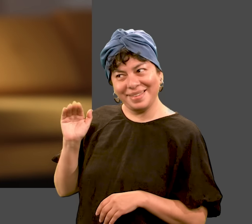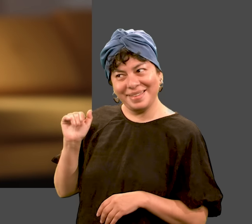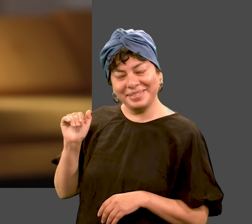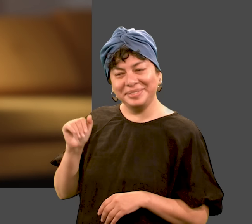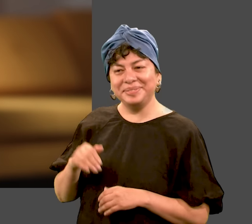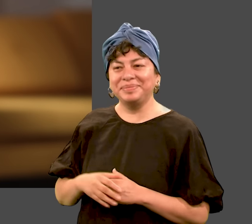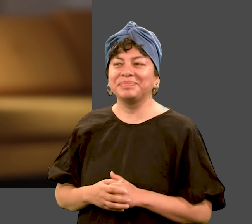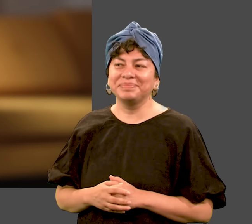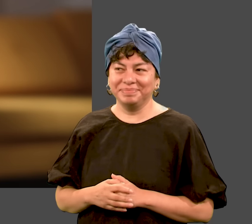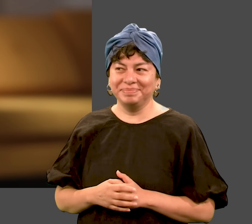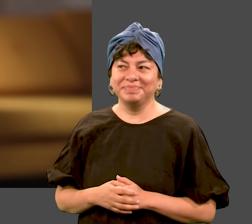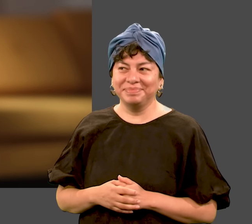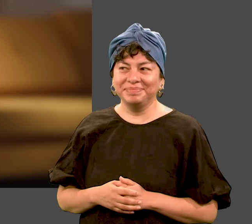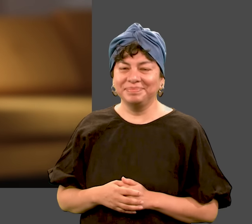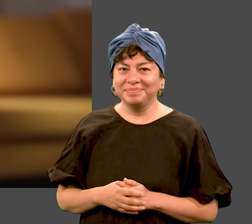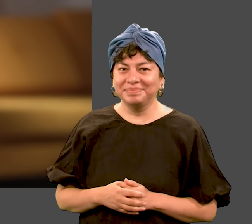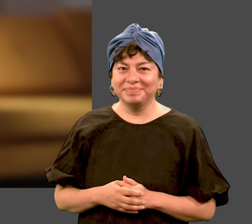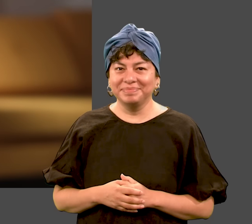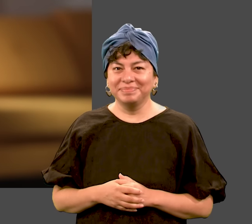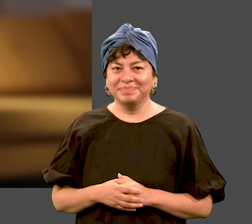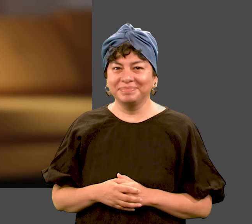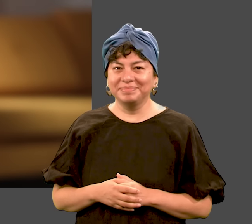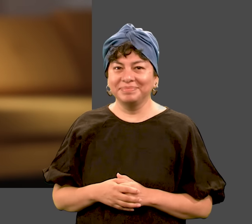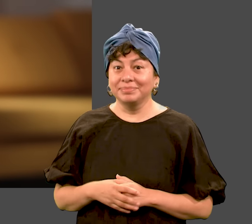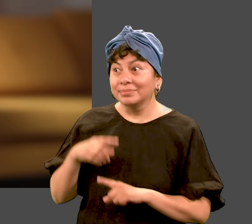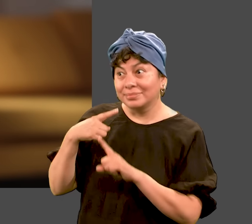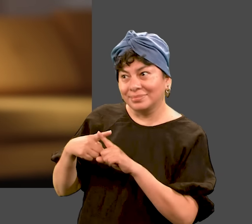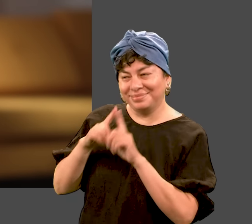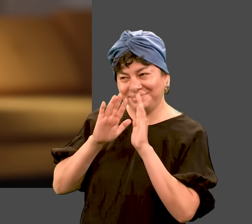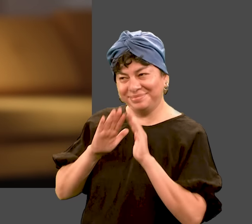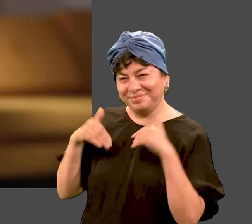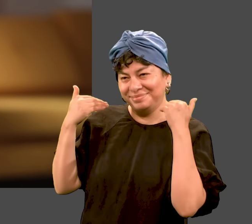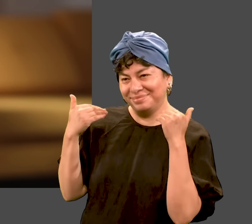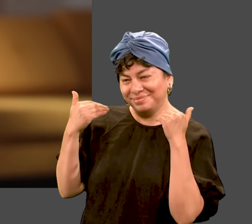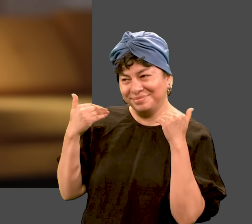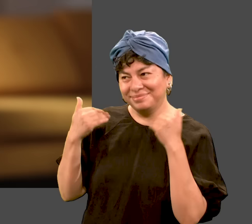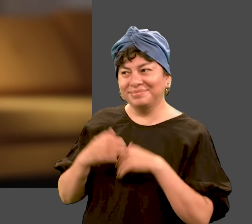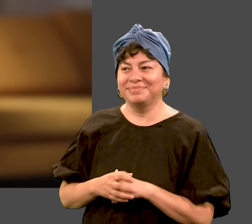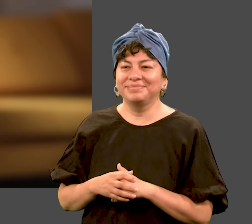She was telling me that she was smiling, that she was happy to have been with me,